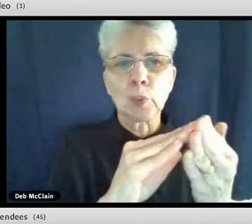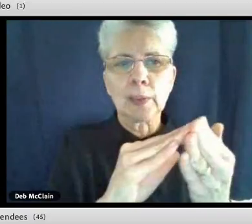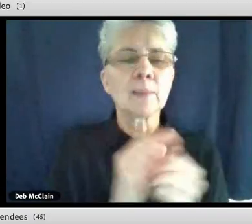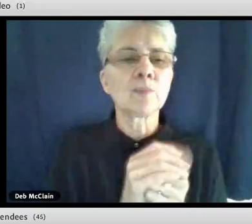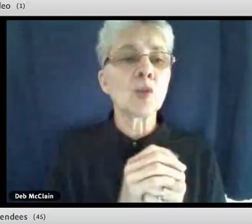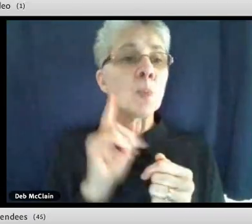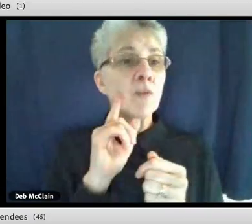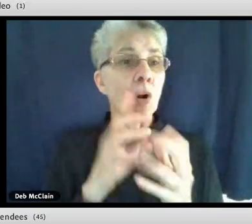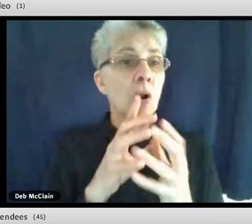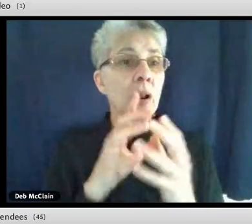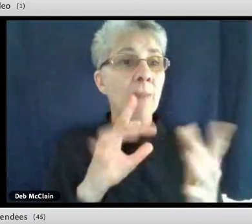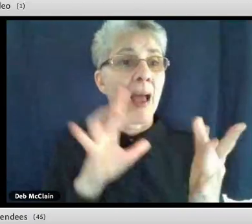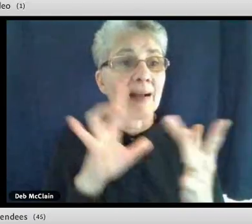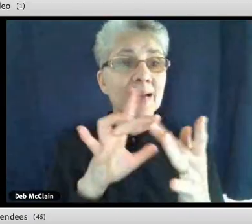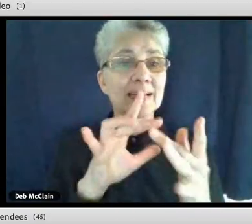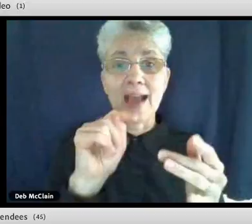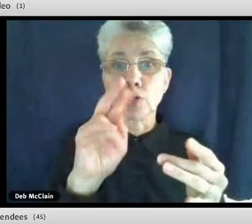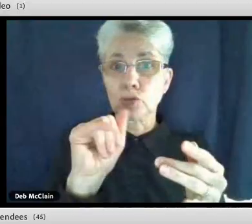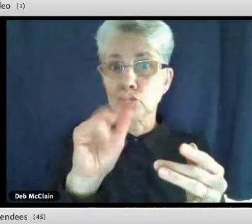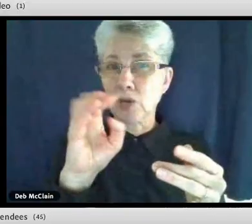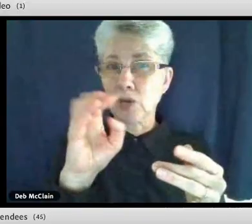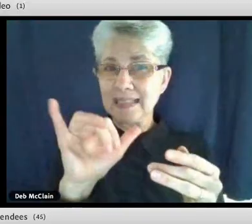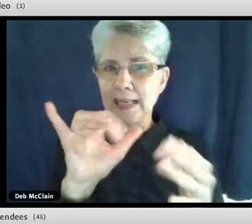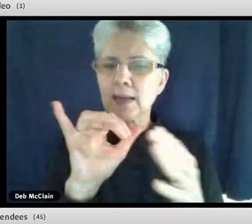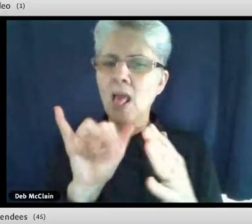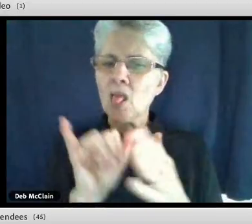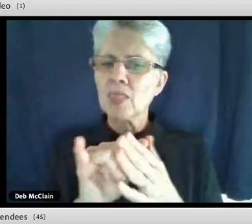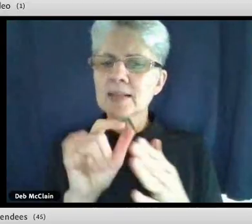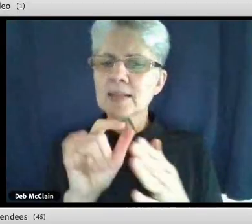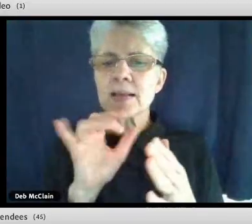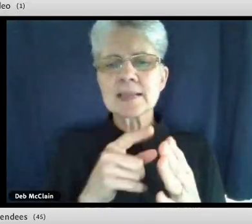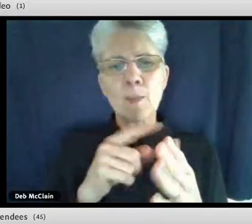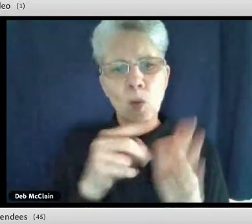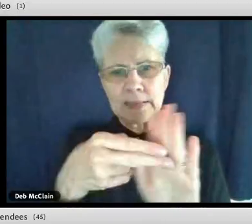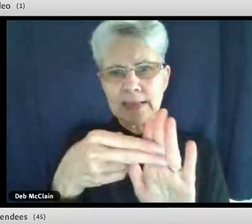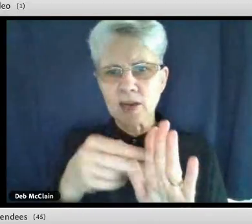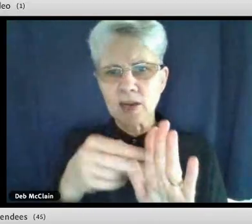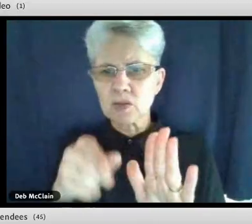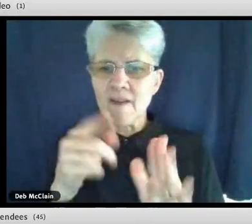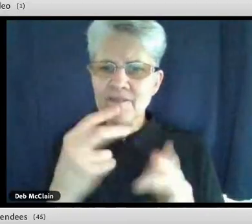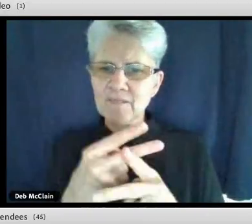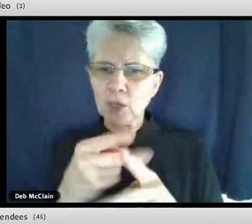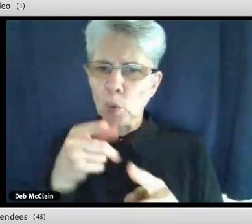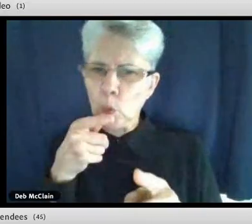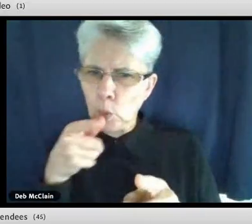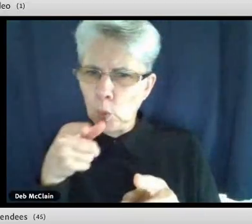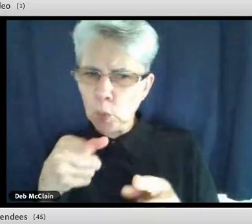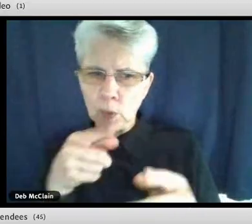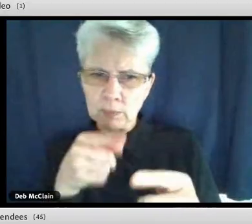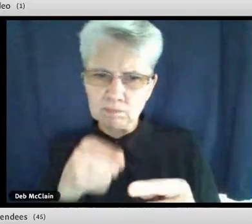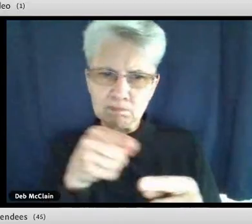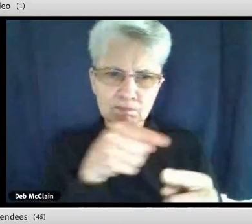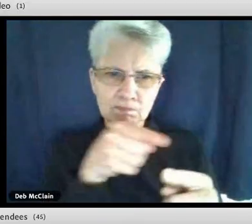You may have heard a lot about contact tracing. That's kind of where they... Somebody is diagnosed, and they try to trace back maybe a school, office,